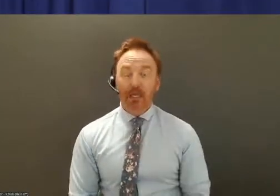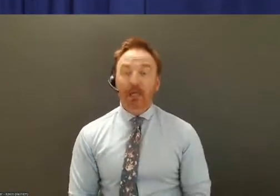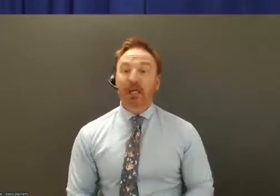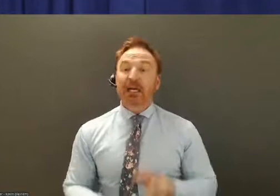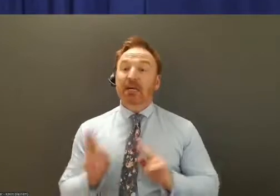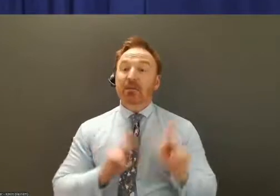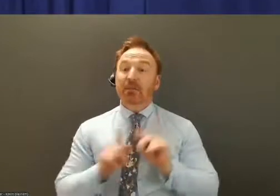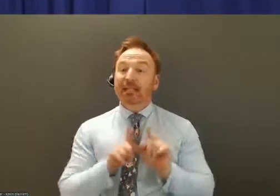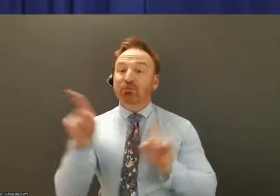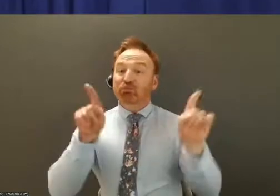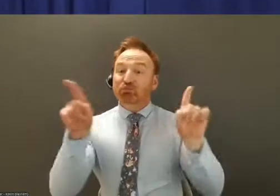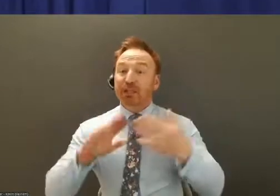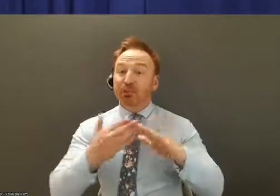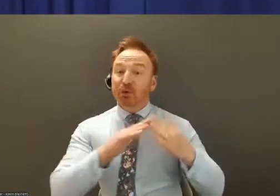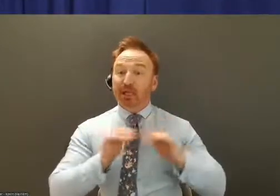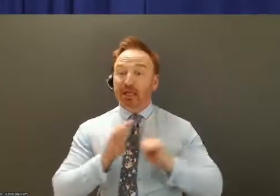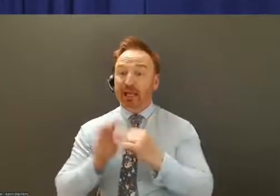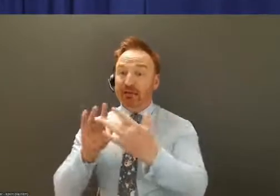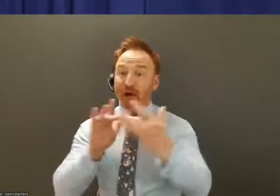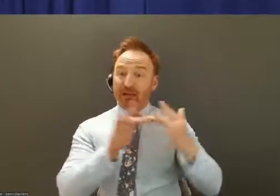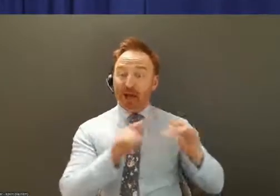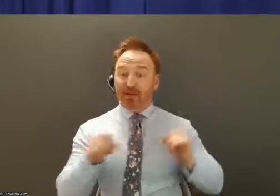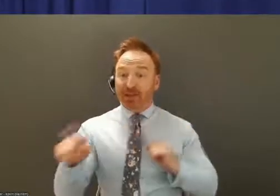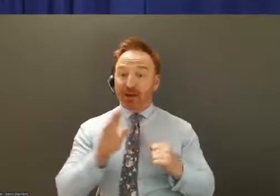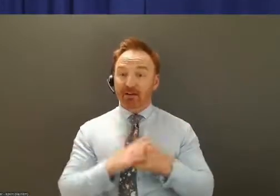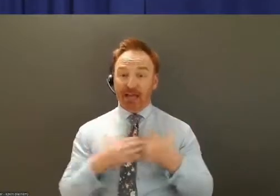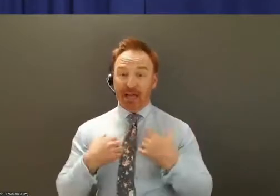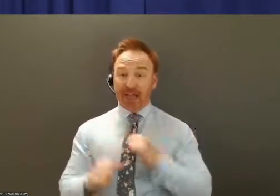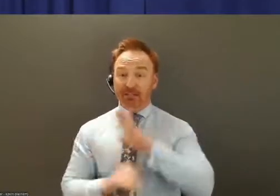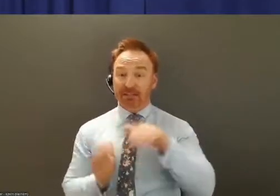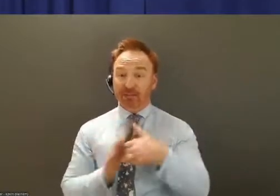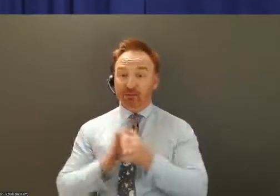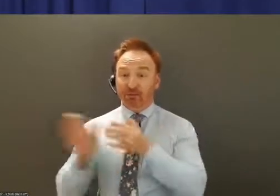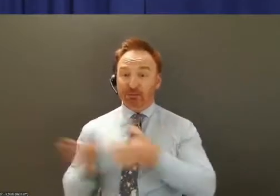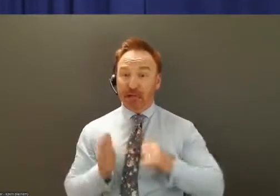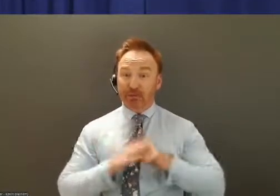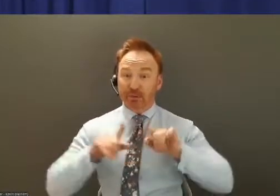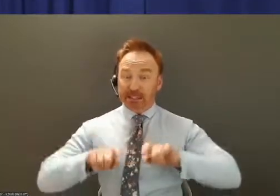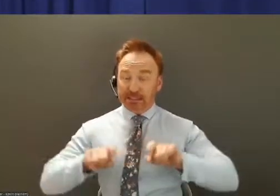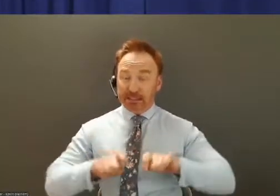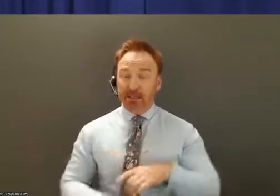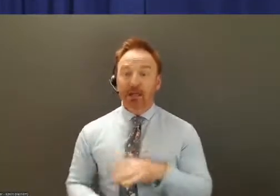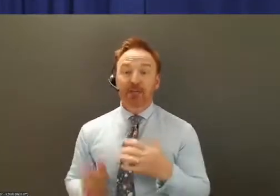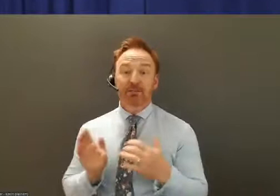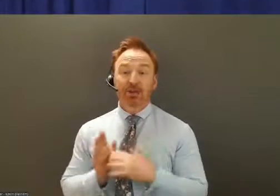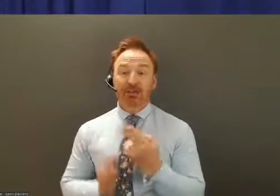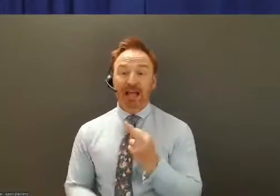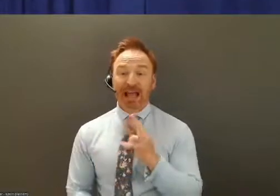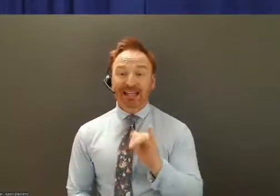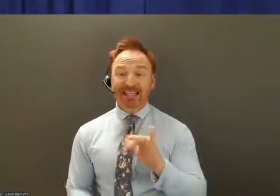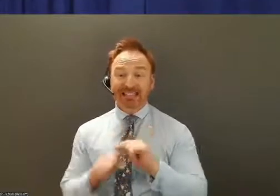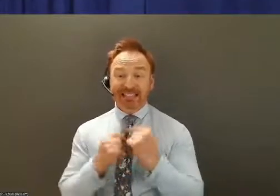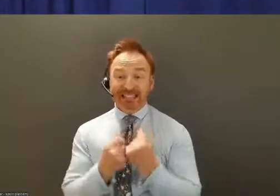French translation by Andre. We will go to the phone line for questions from reporters afterwards and will call you by